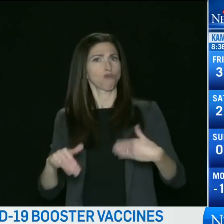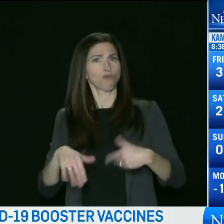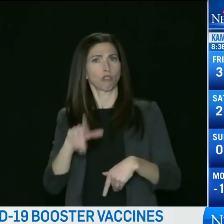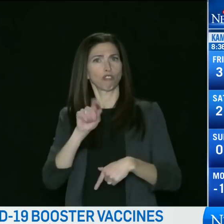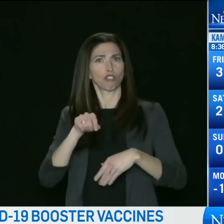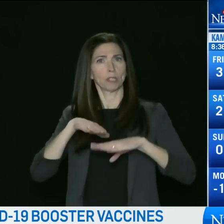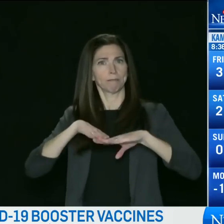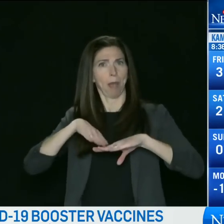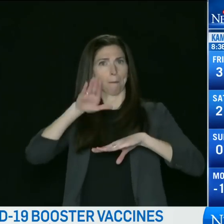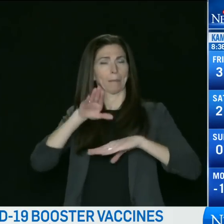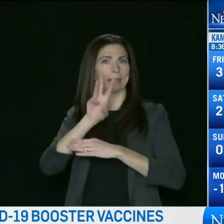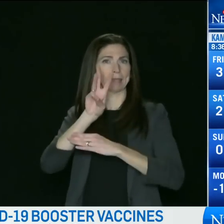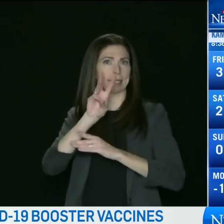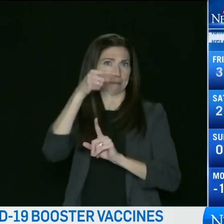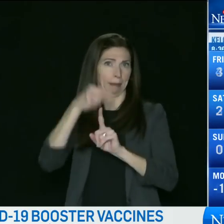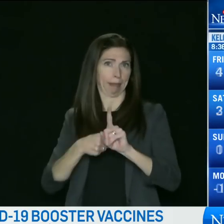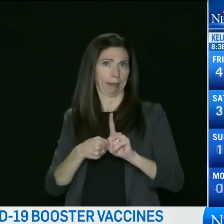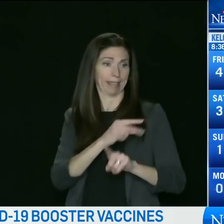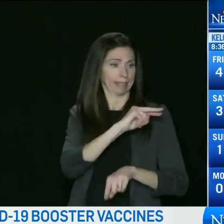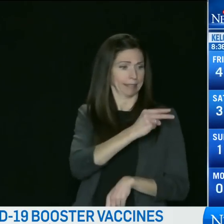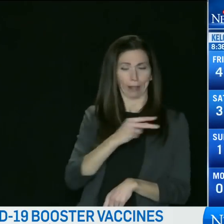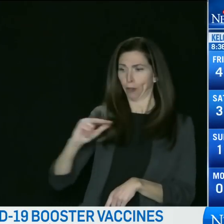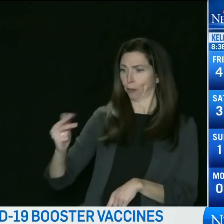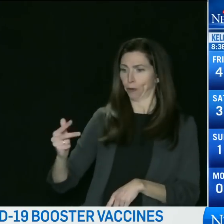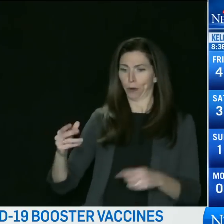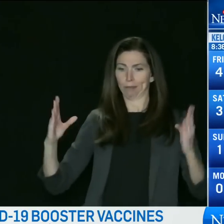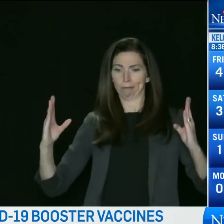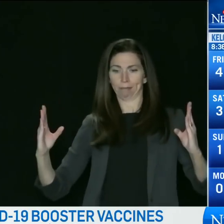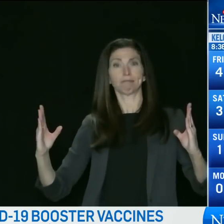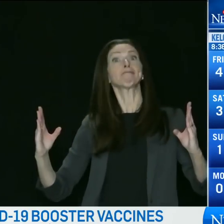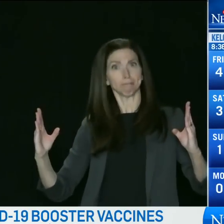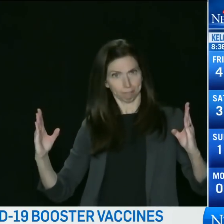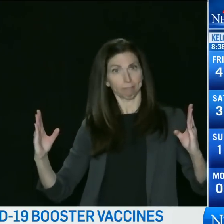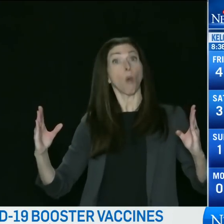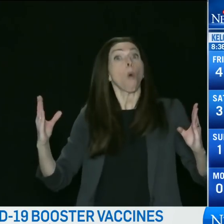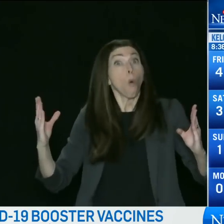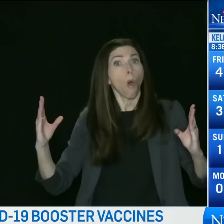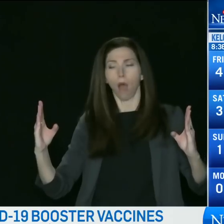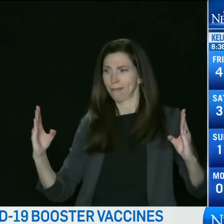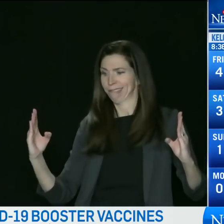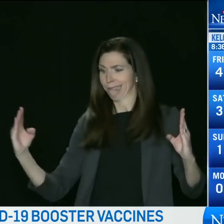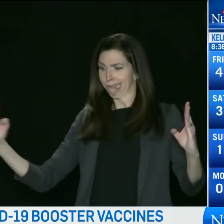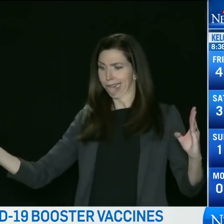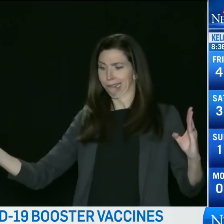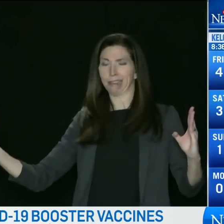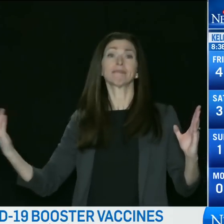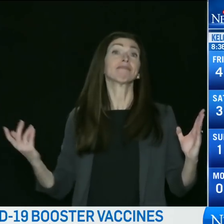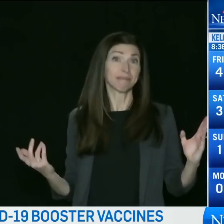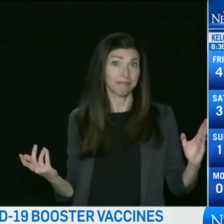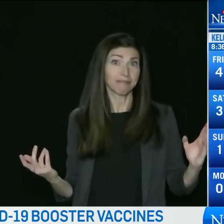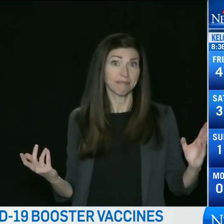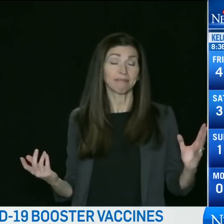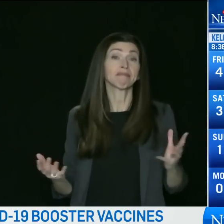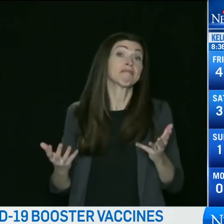LOOKING AT THE SIX-MONTH INTERVAL RANGE SO, YOU KNOW,